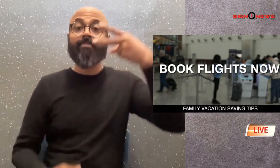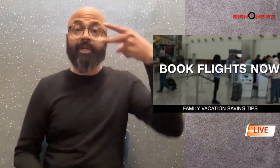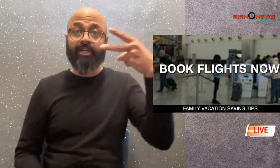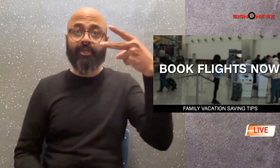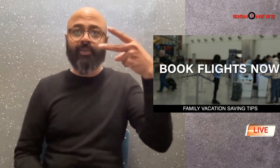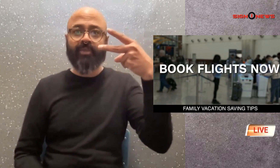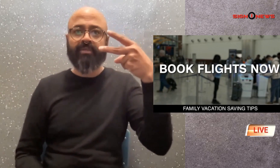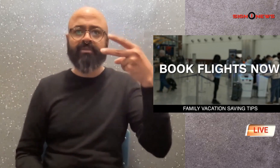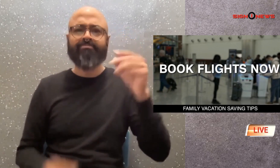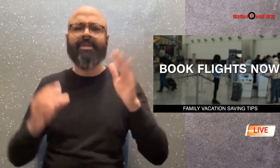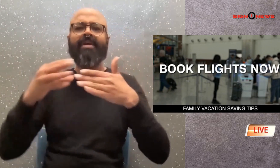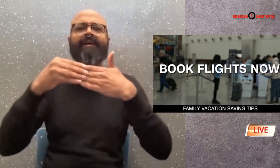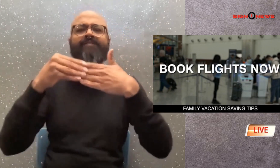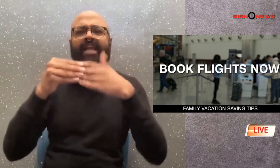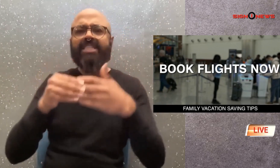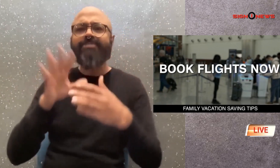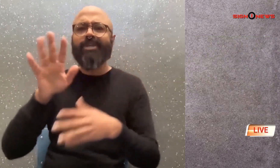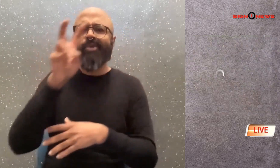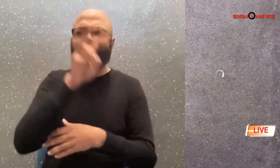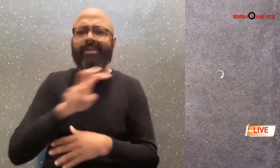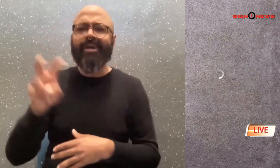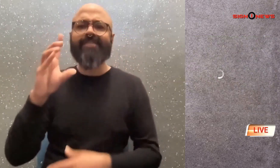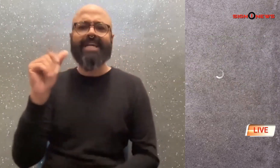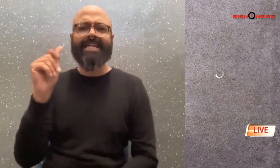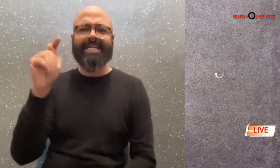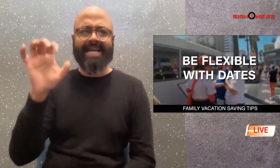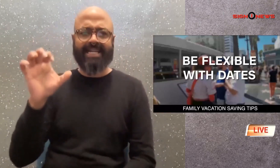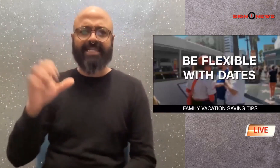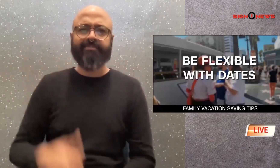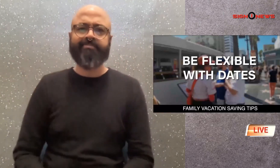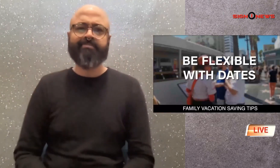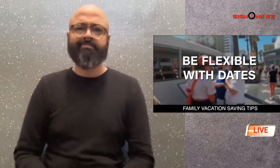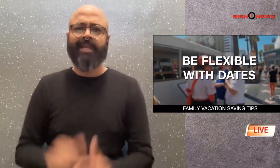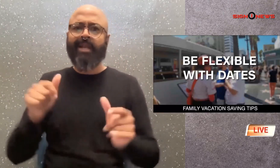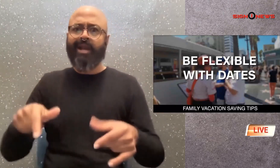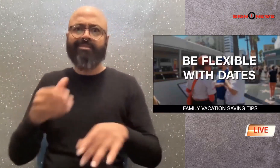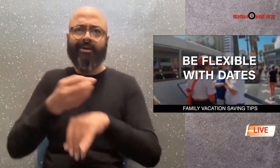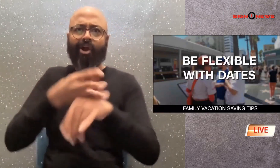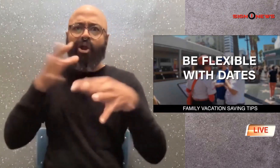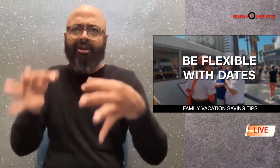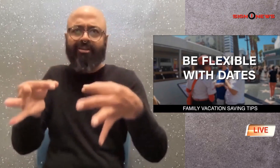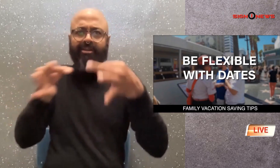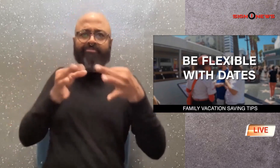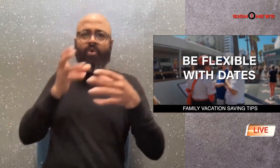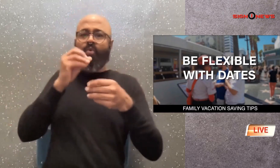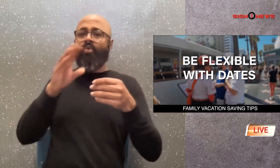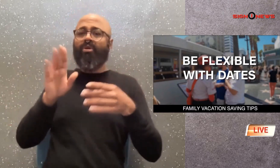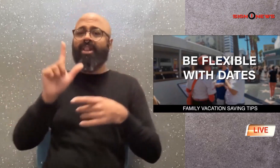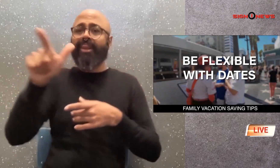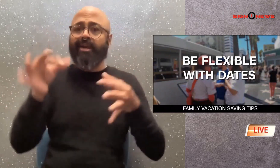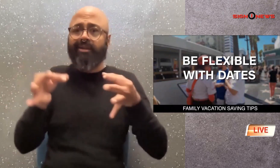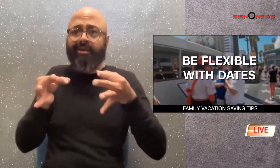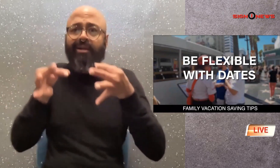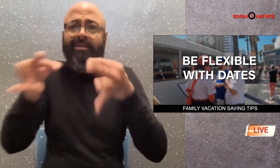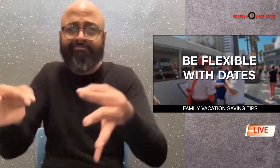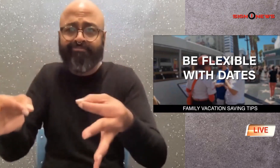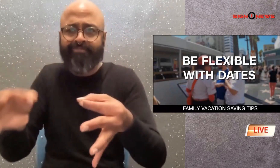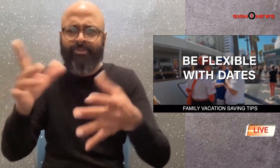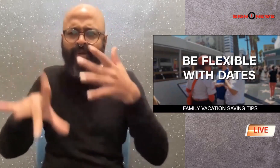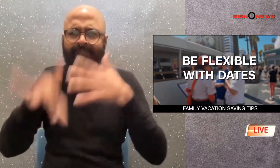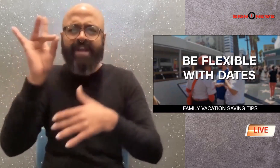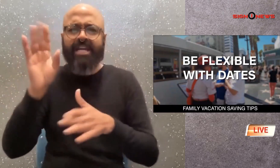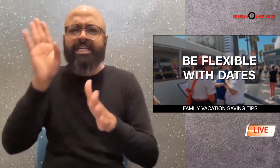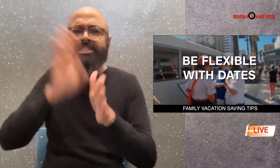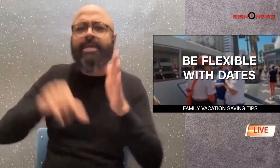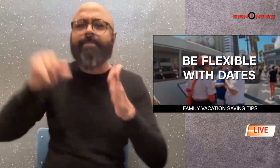number two be flexible with your travel dates either move them to an earlier or later date